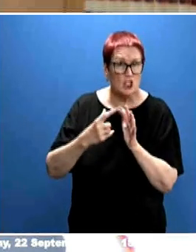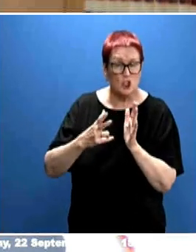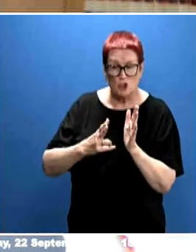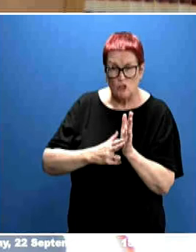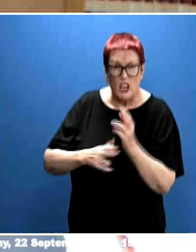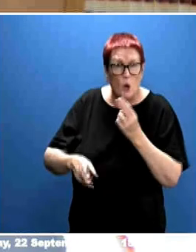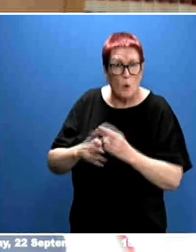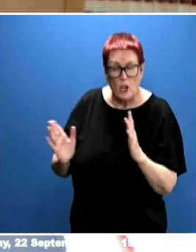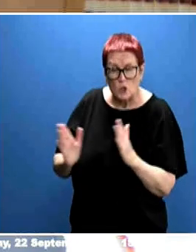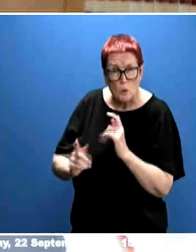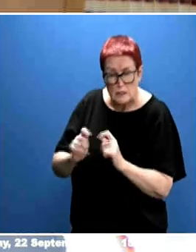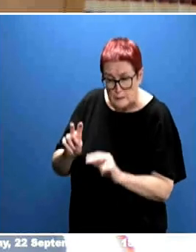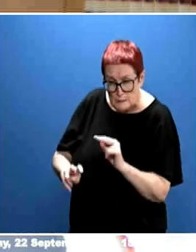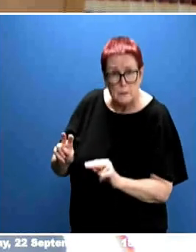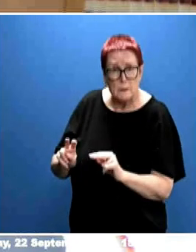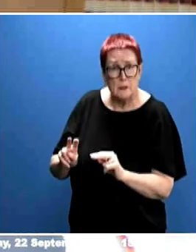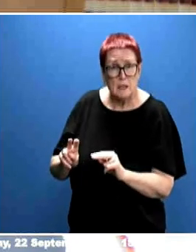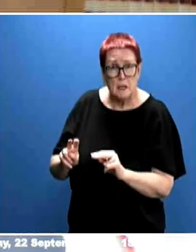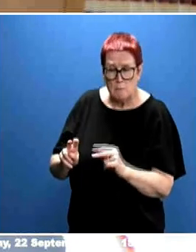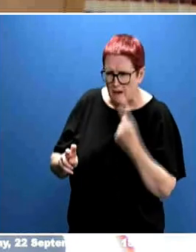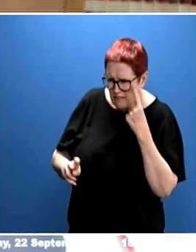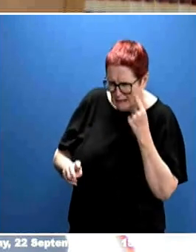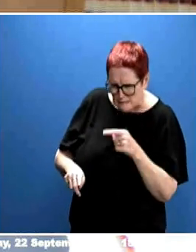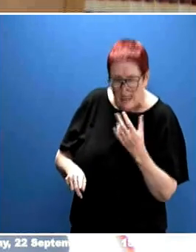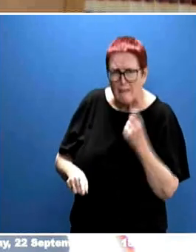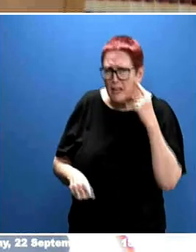there was for example, a hearing loss, we would certainly seek to have